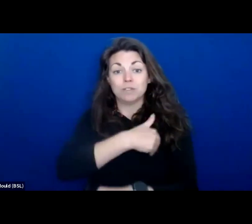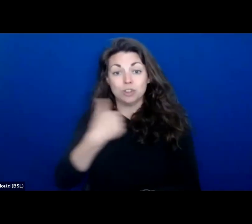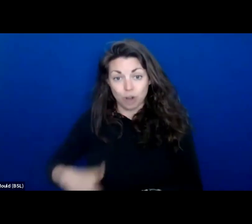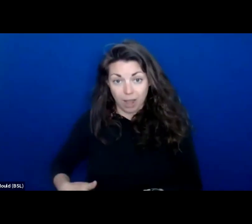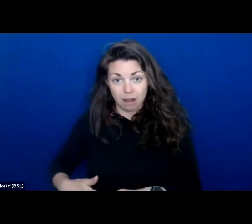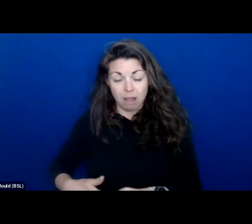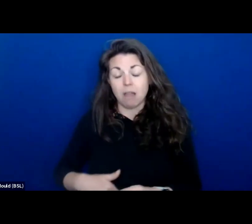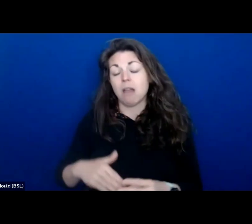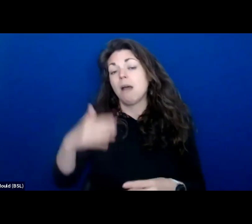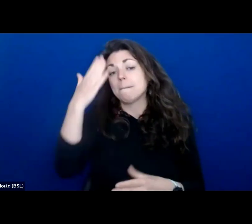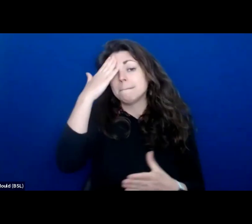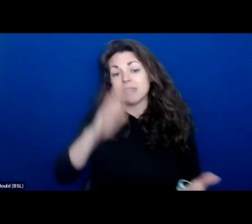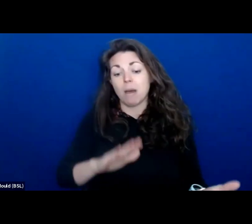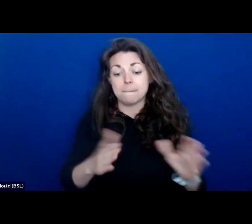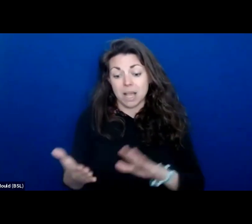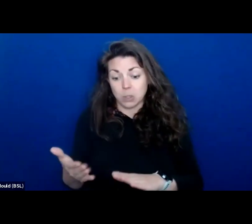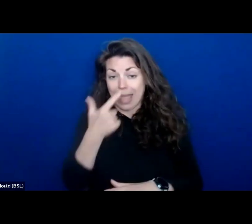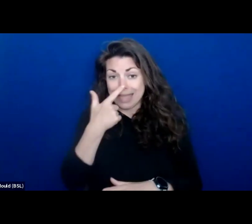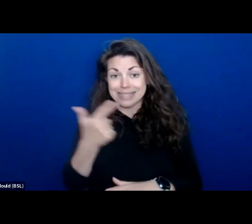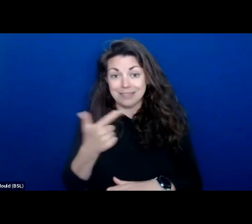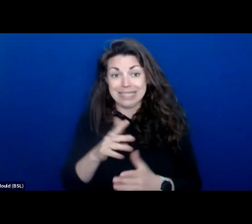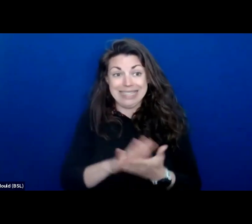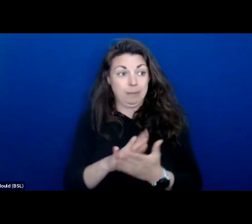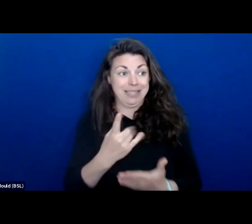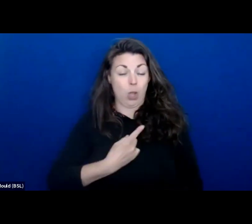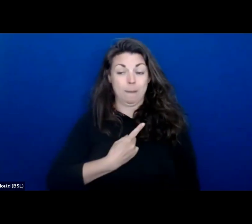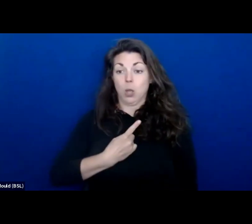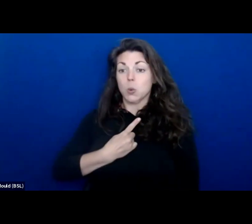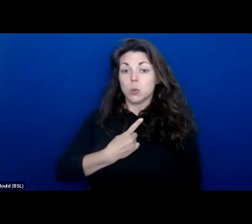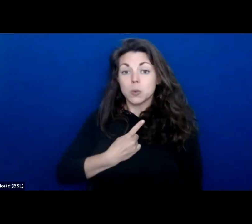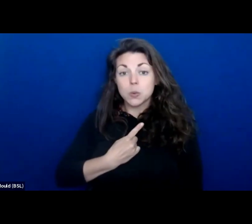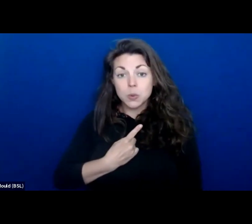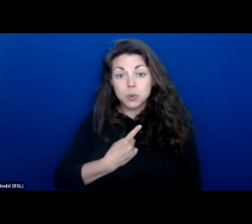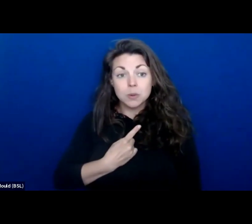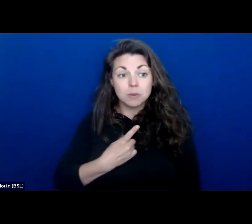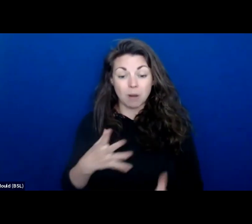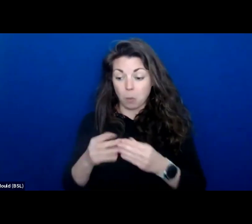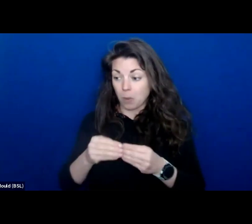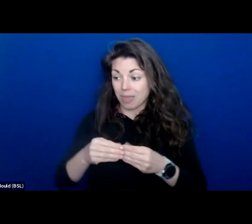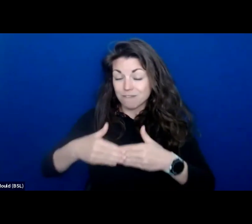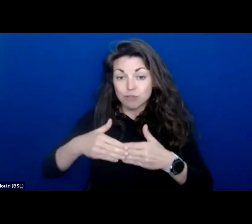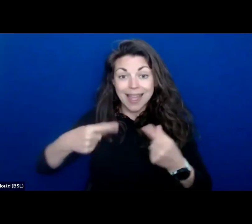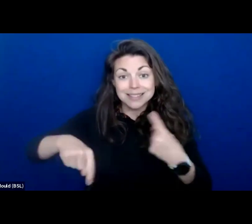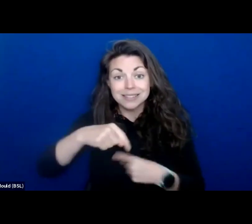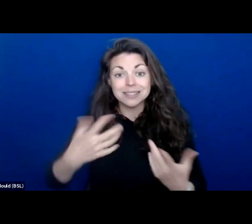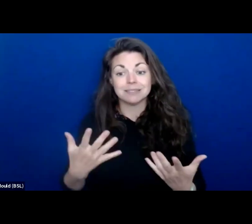away when I was 17. So I was pretty much on my own other than my great friends. And so I was sleeping in the